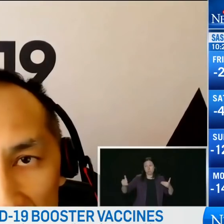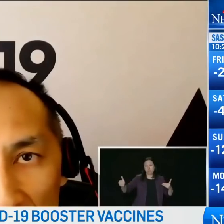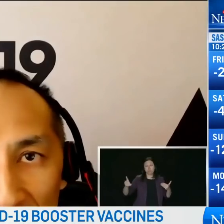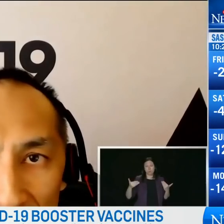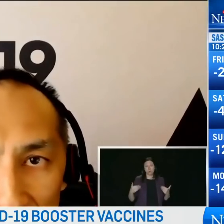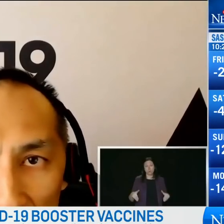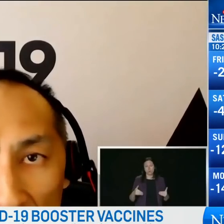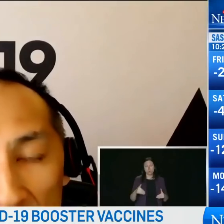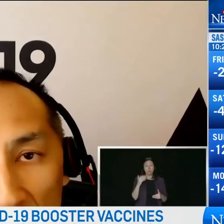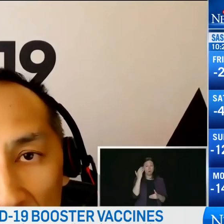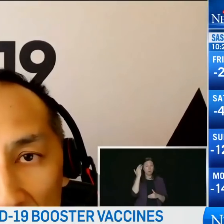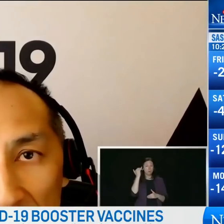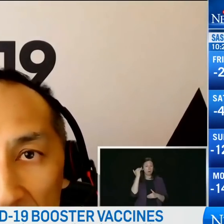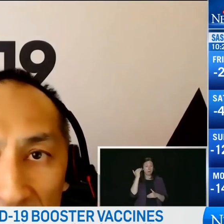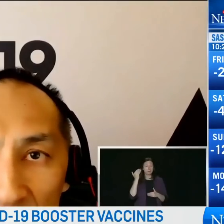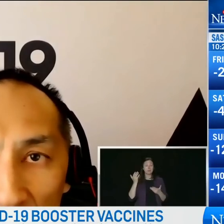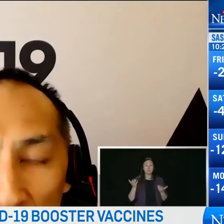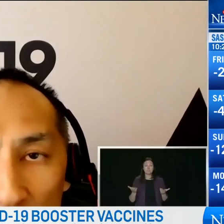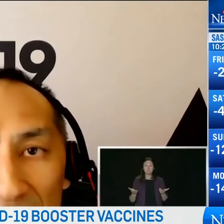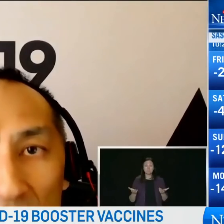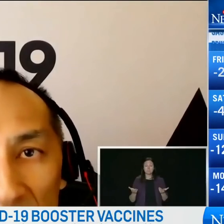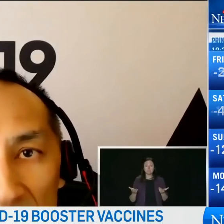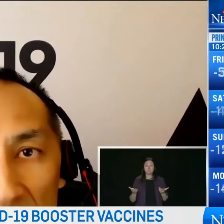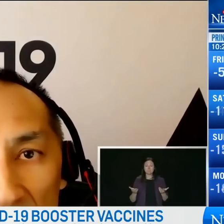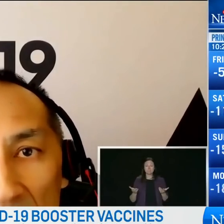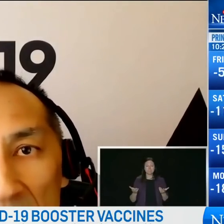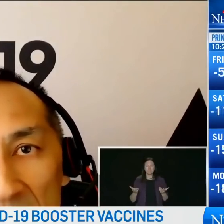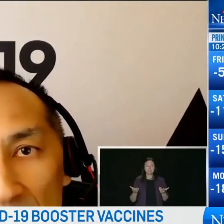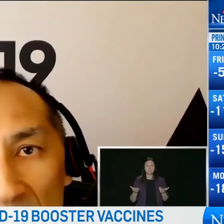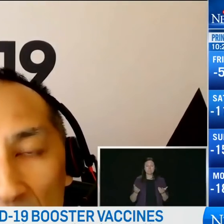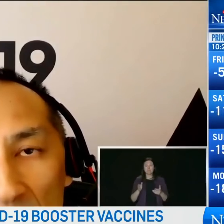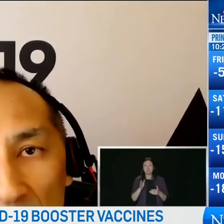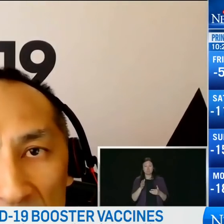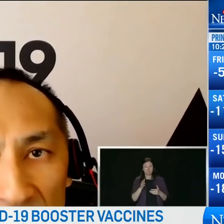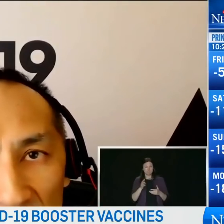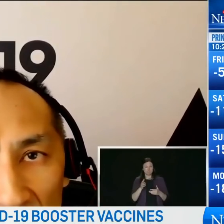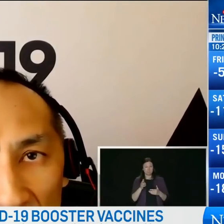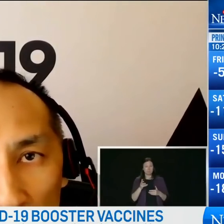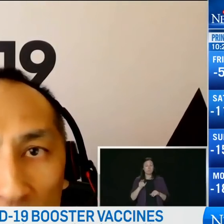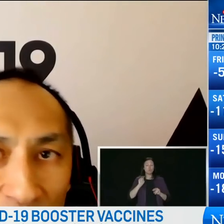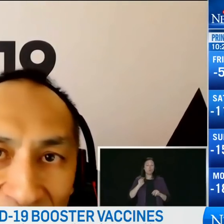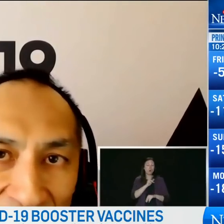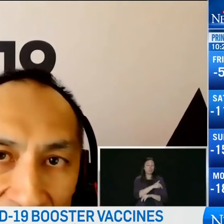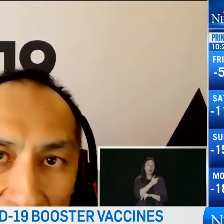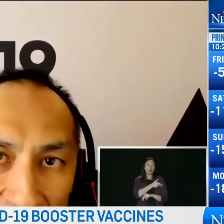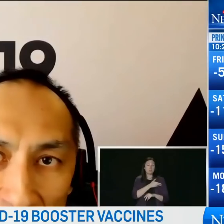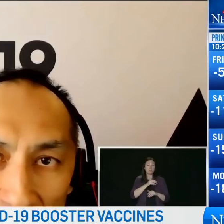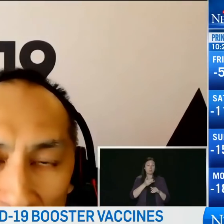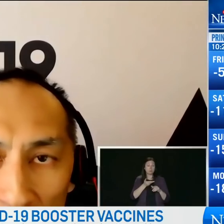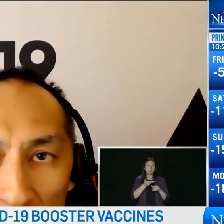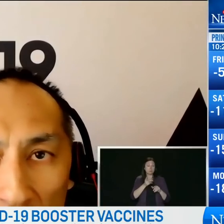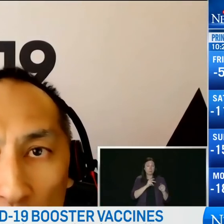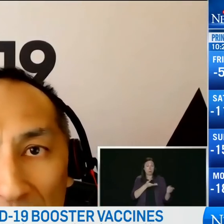WE DON'T WANT TO WAIT TOO LONG